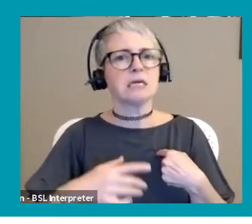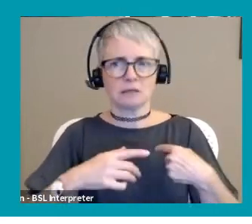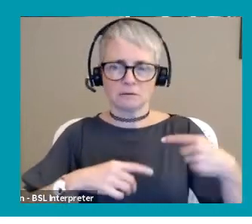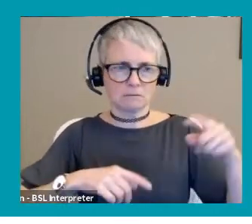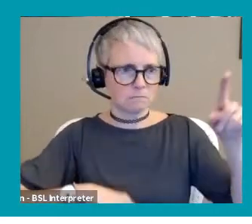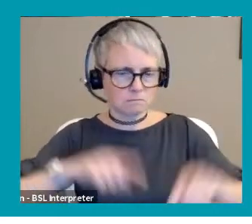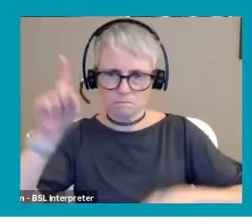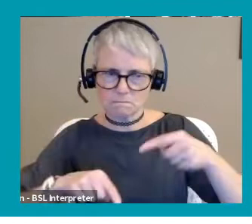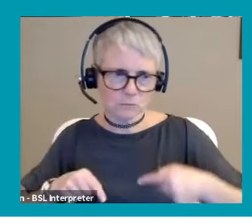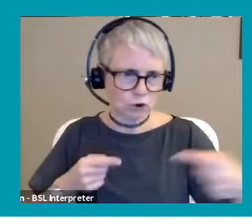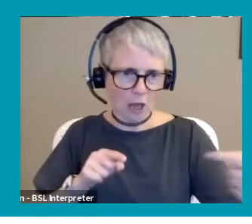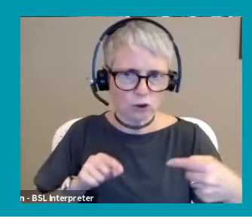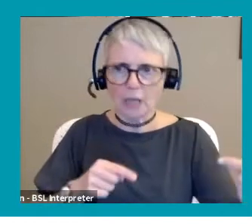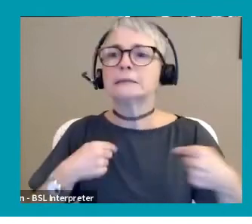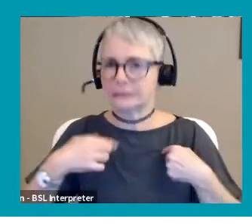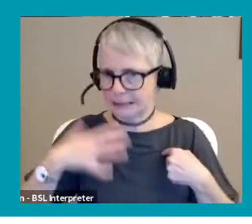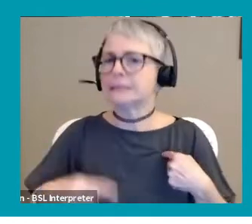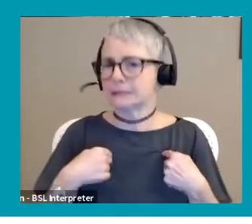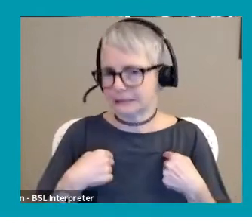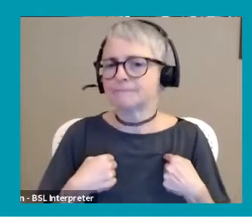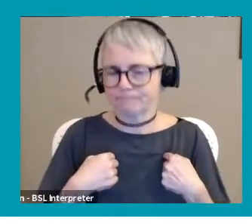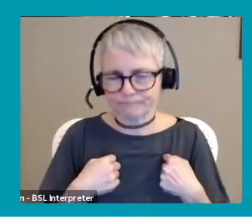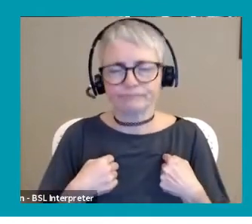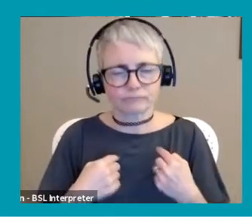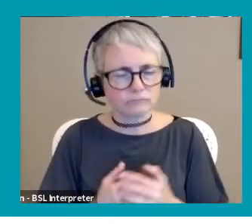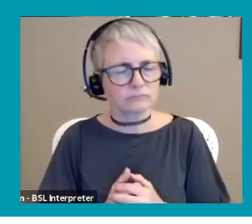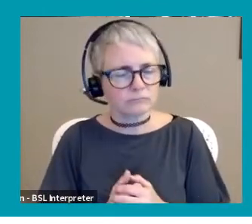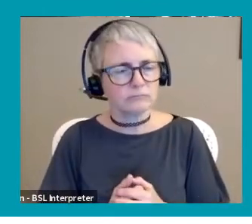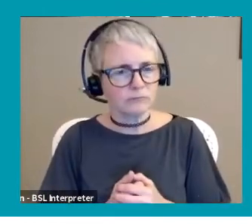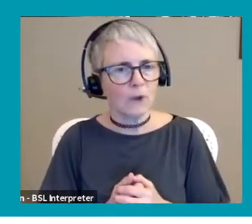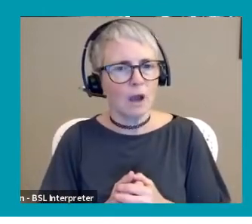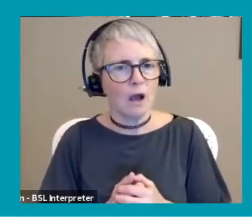And also it's important for me to have a sense of community.